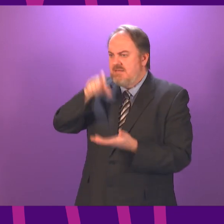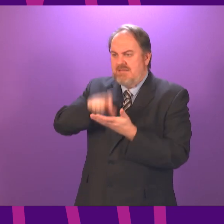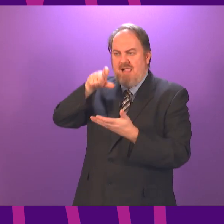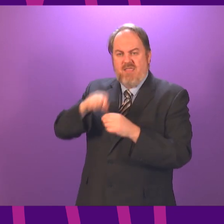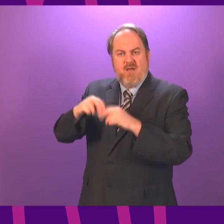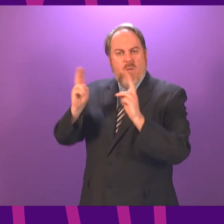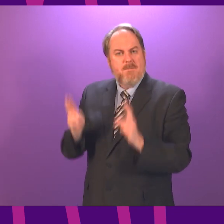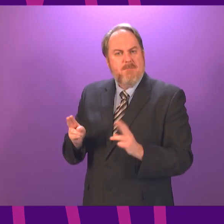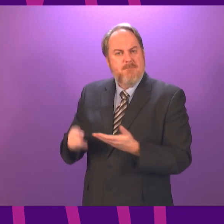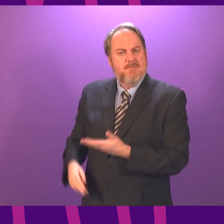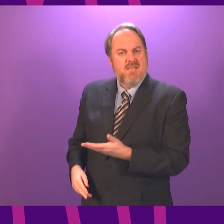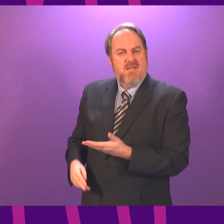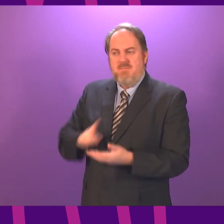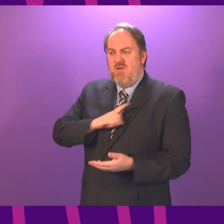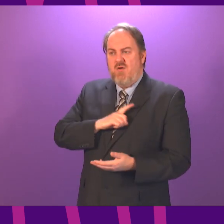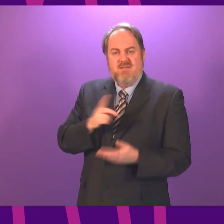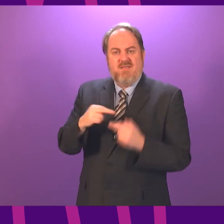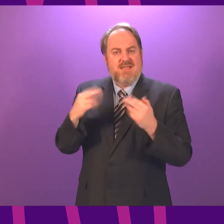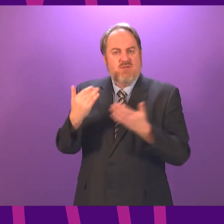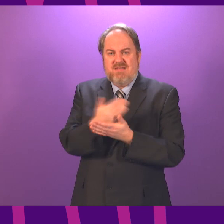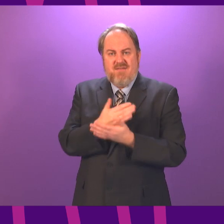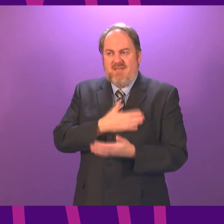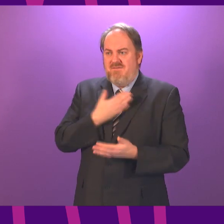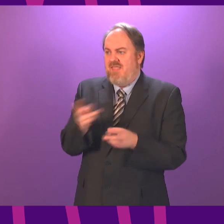because they are not able to make their buildings safe, they are trapped in unsaleable homes